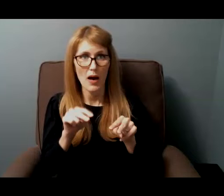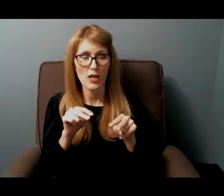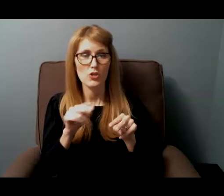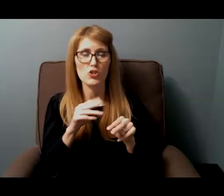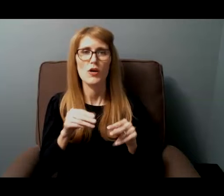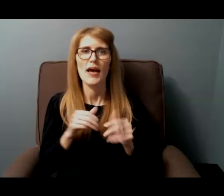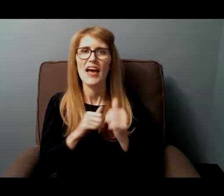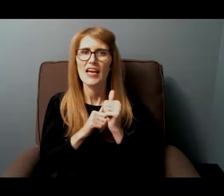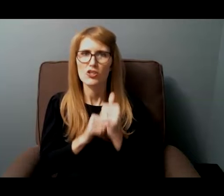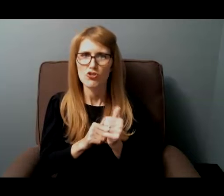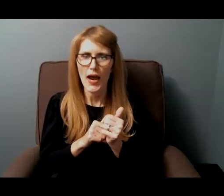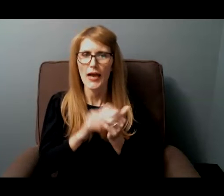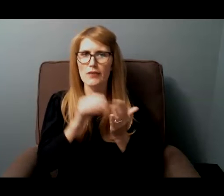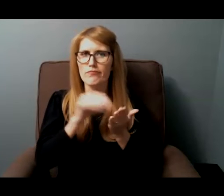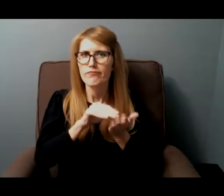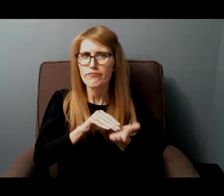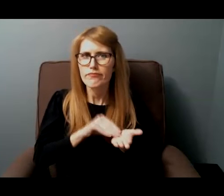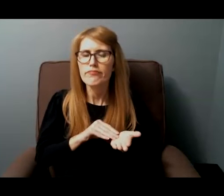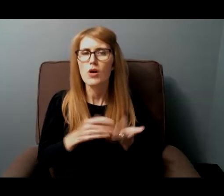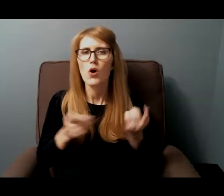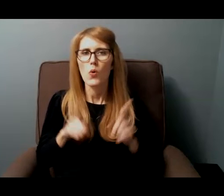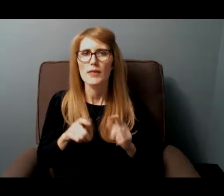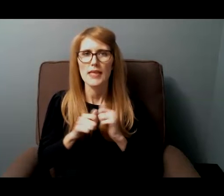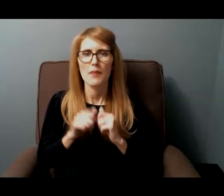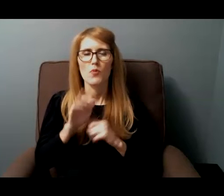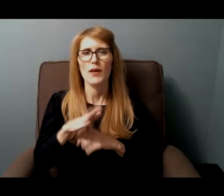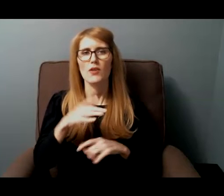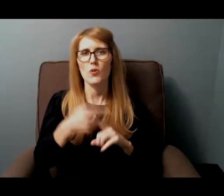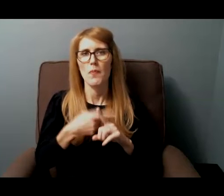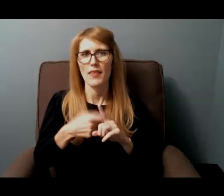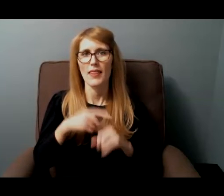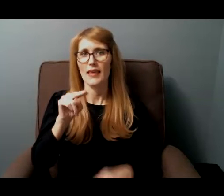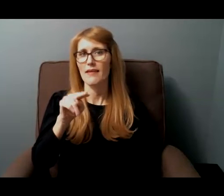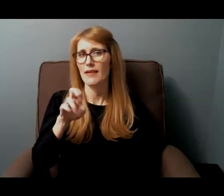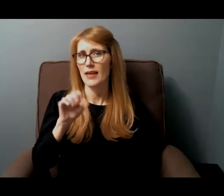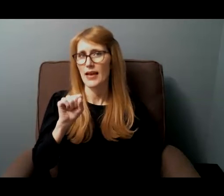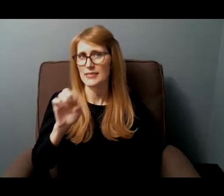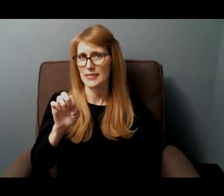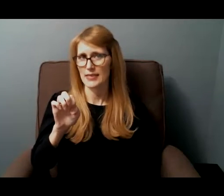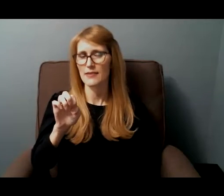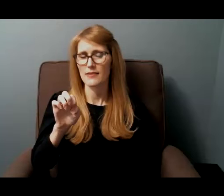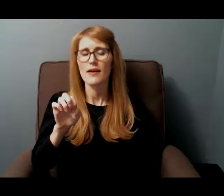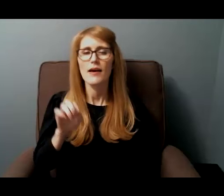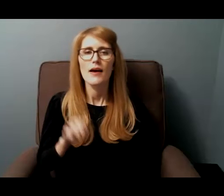happening with your monthly net earnings from self employment. And that, I like to suggest